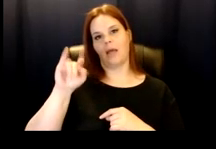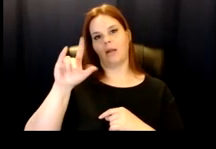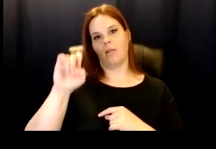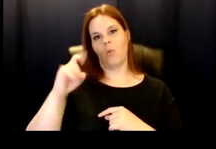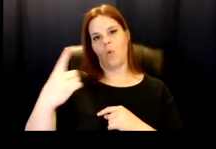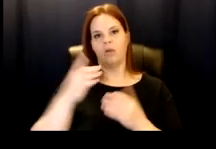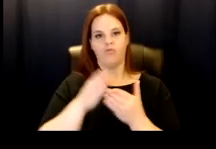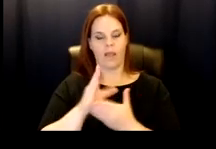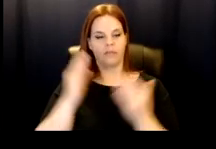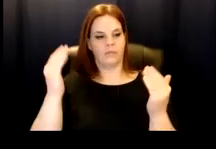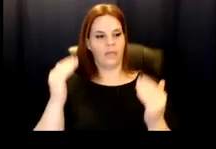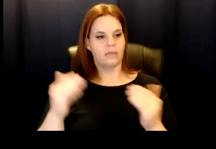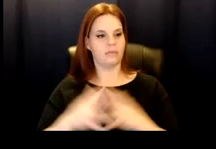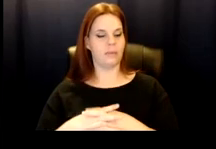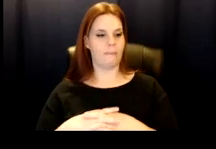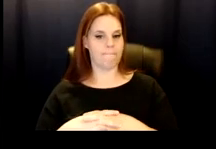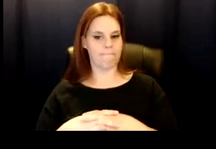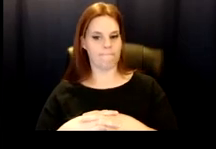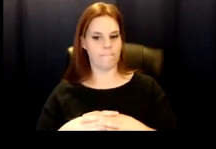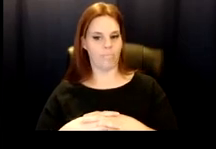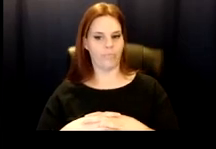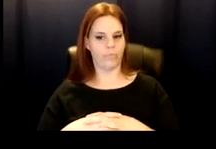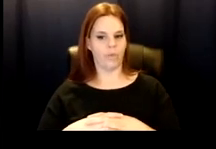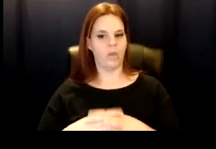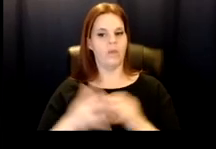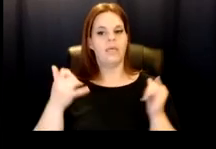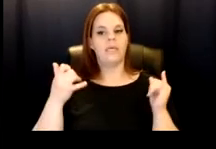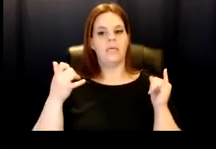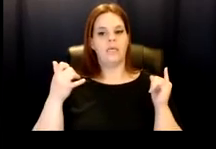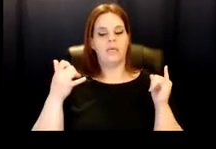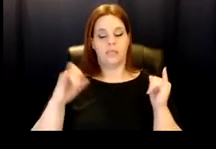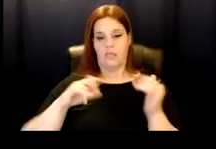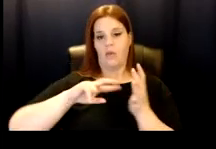slide. So, the purpose of our qualitative focus groups